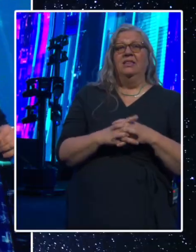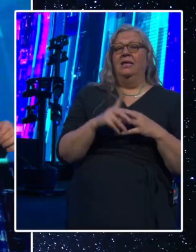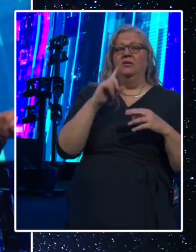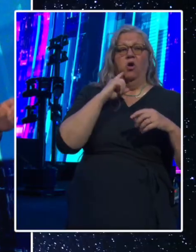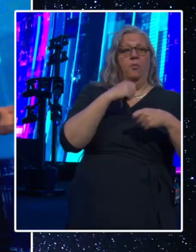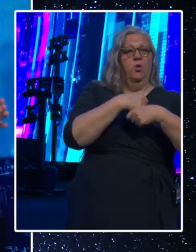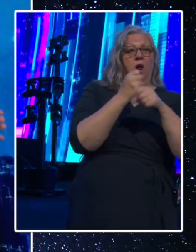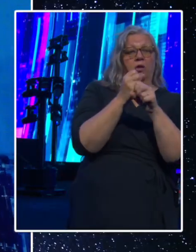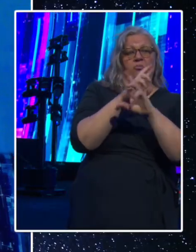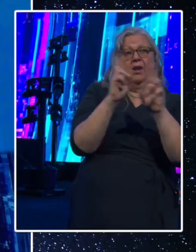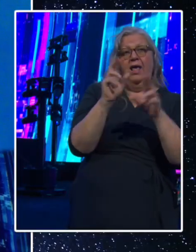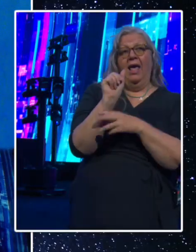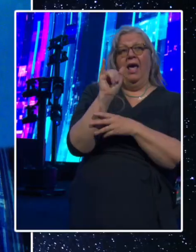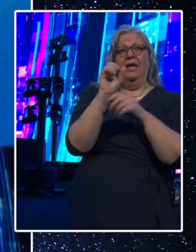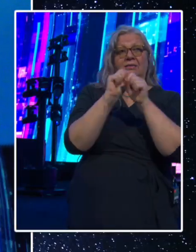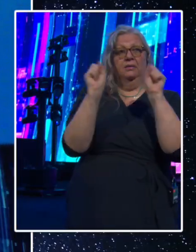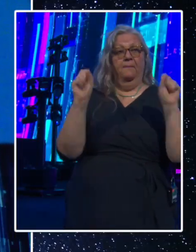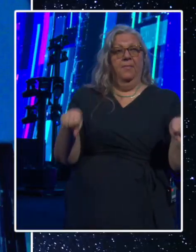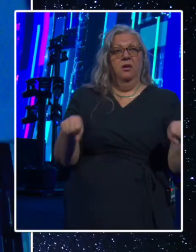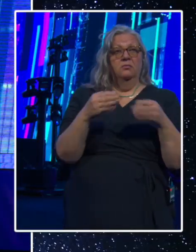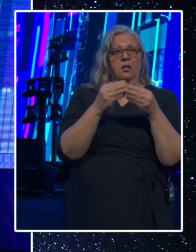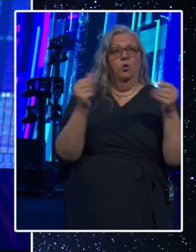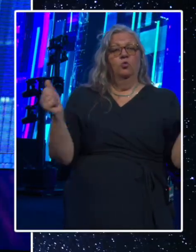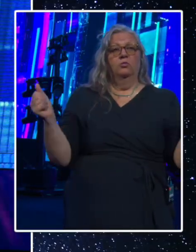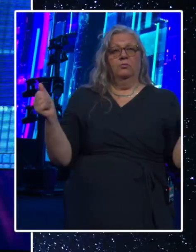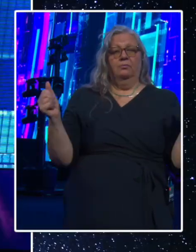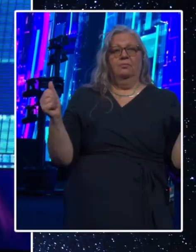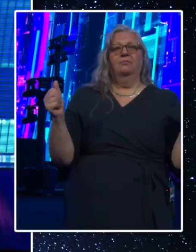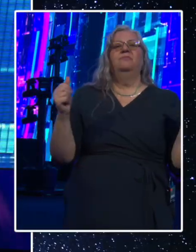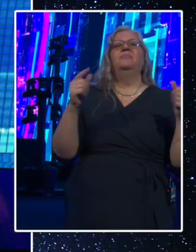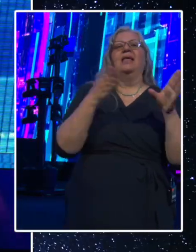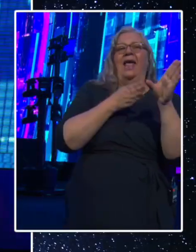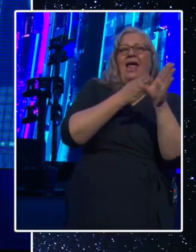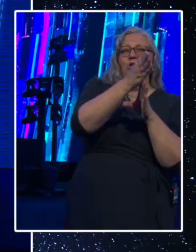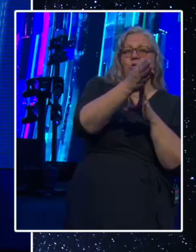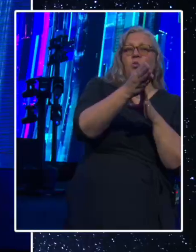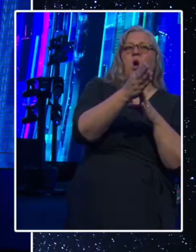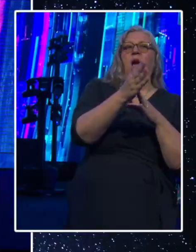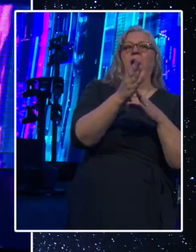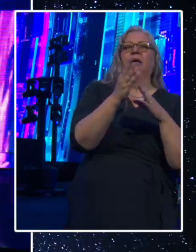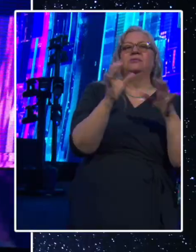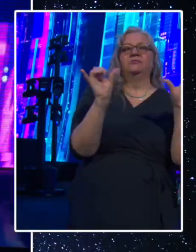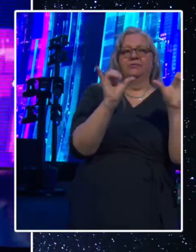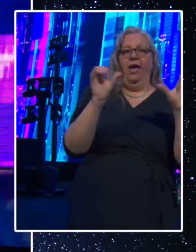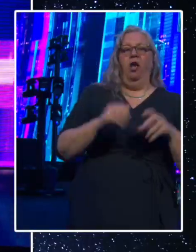These are production-ready AI systems and solutions at enterprise scale.